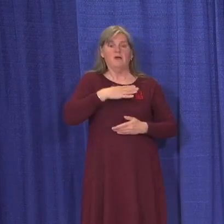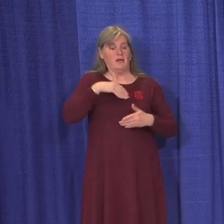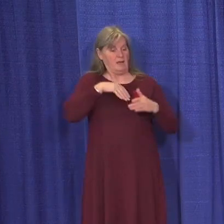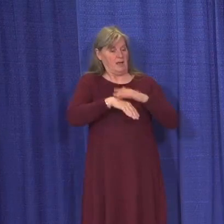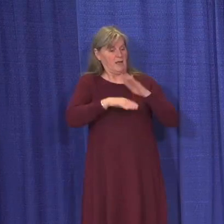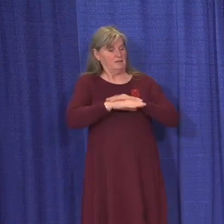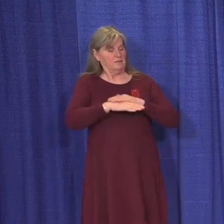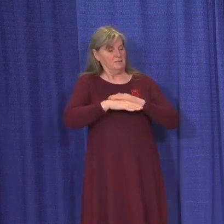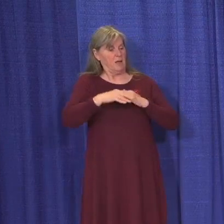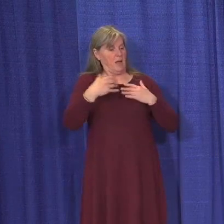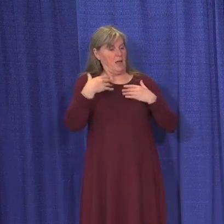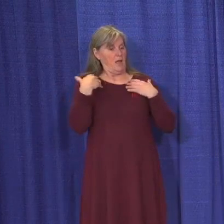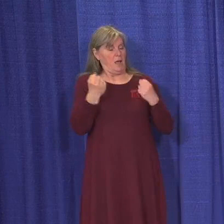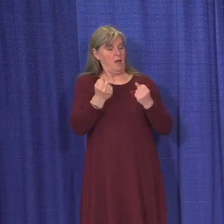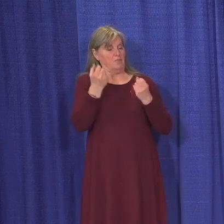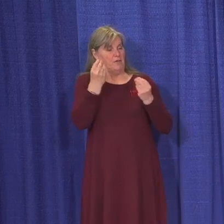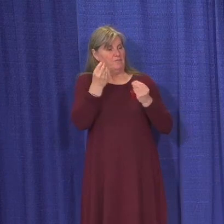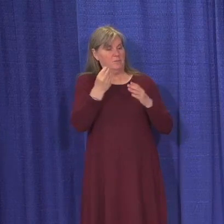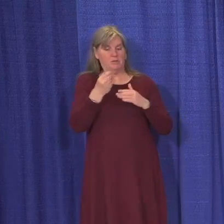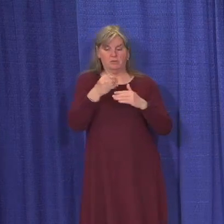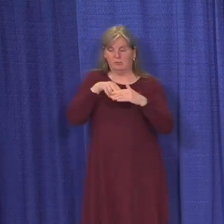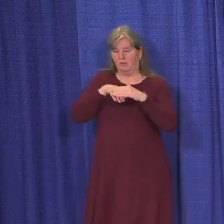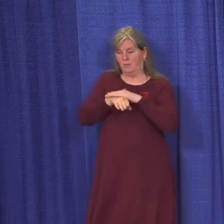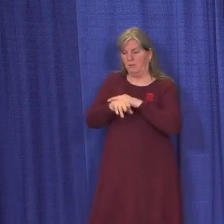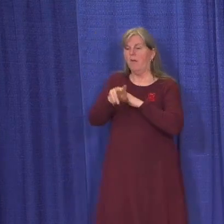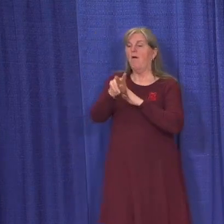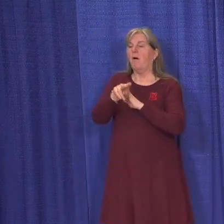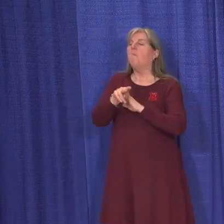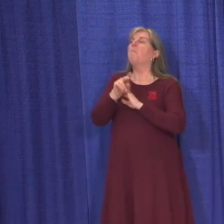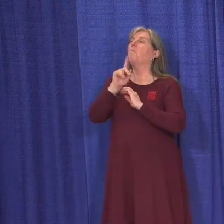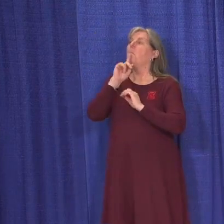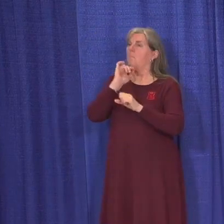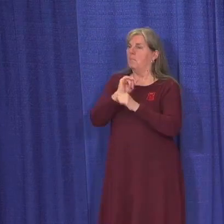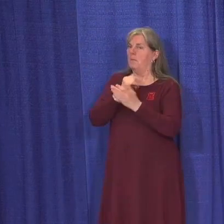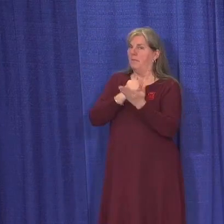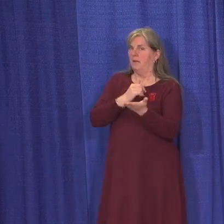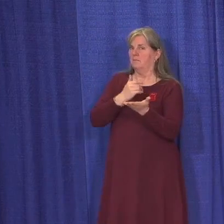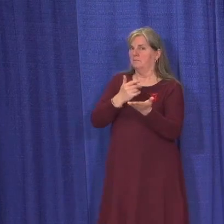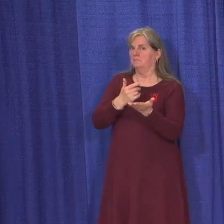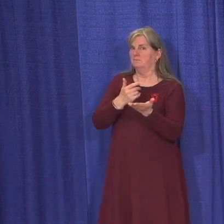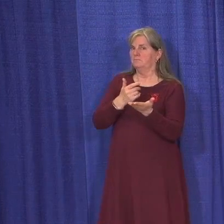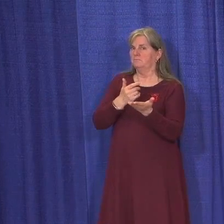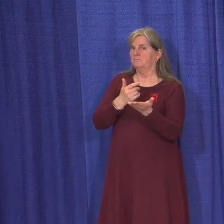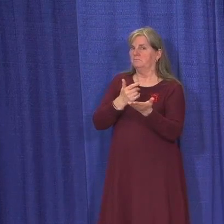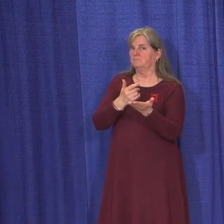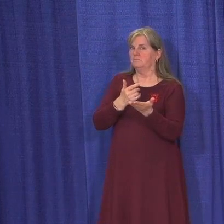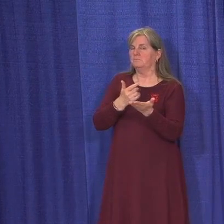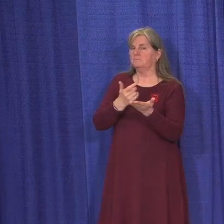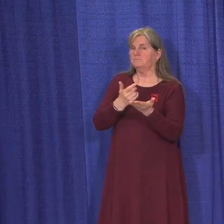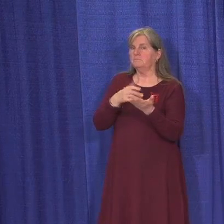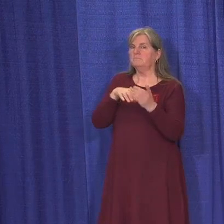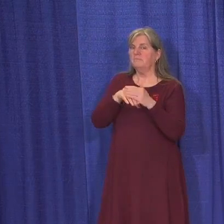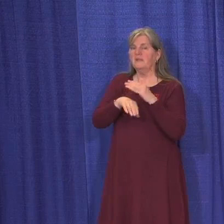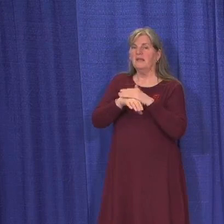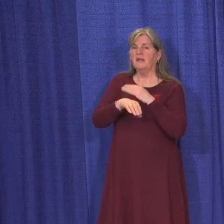consent and privacy rules. If you were coming into the territory from travel outside